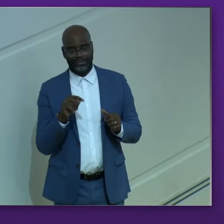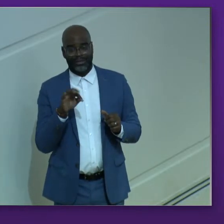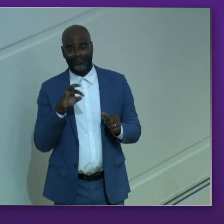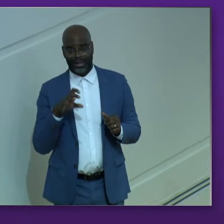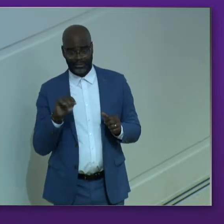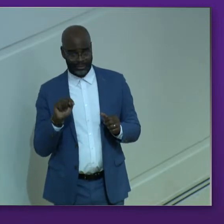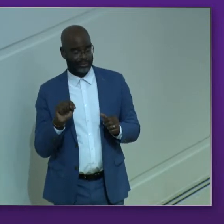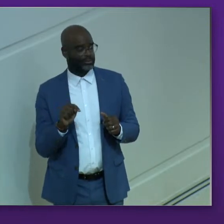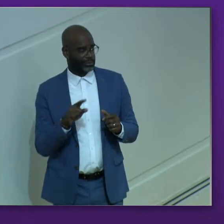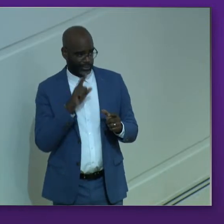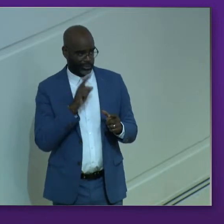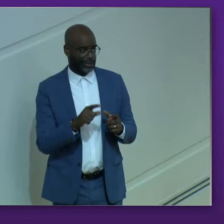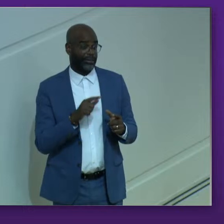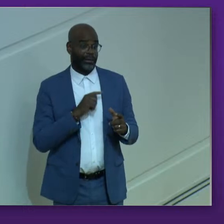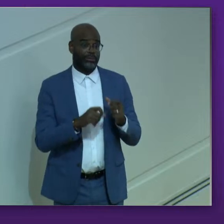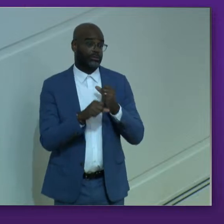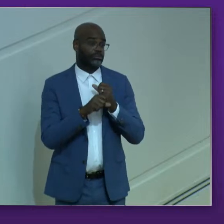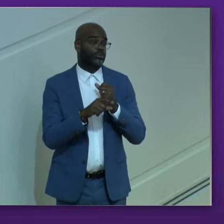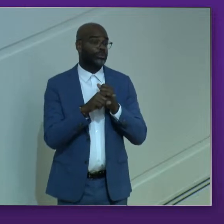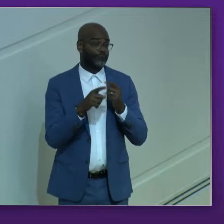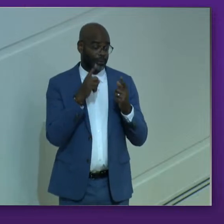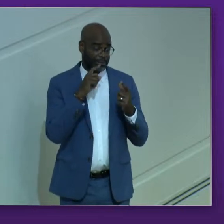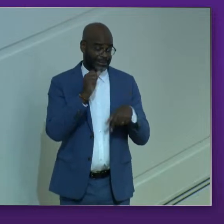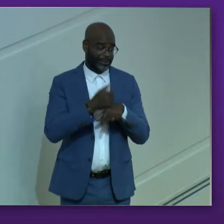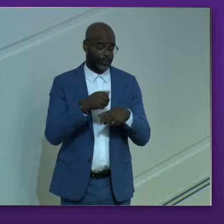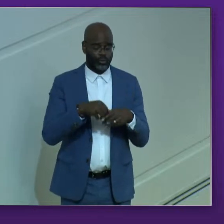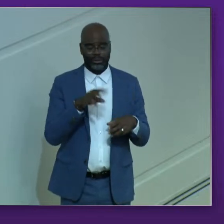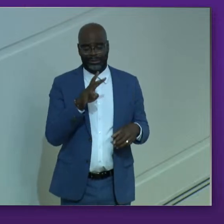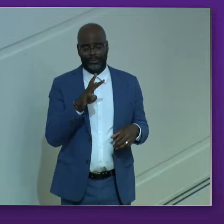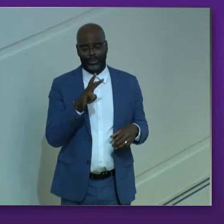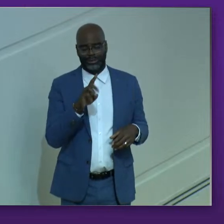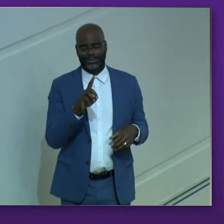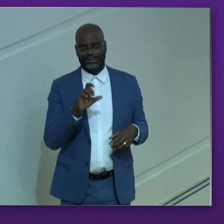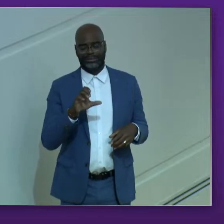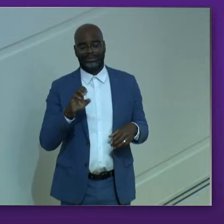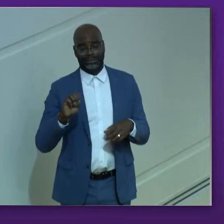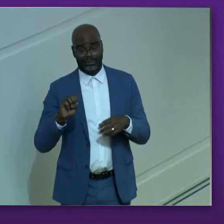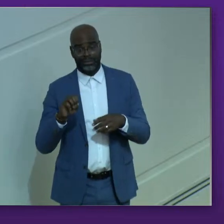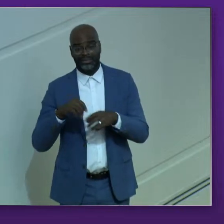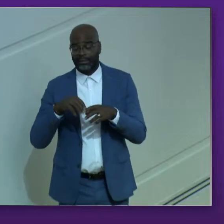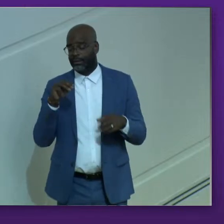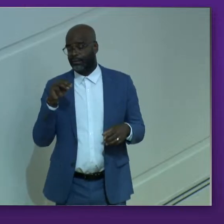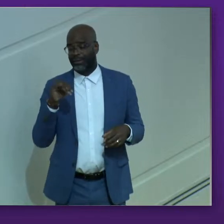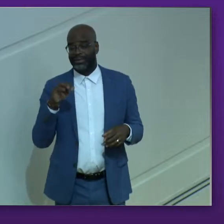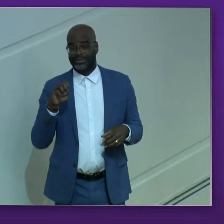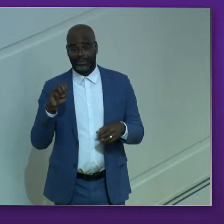ENHANCED ANALYTICS AND ENHANCED COMMUNICATION TOOLS THIS 18 MONTH TRANSITION STARTED THIS